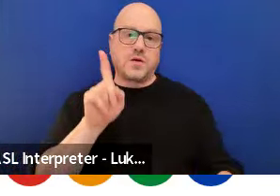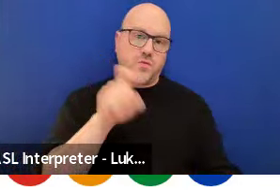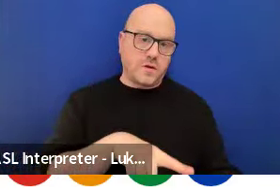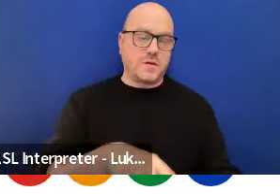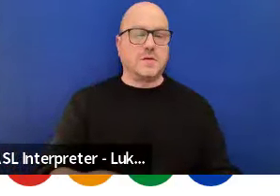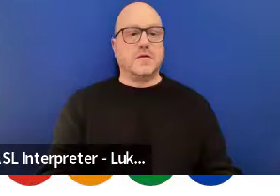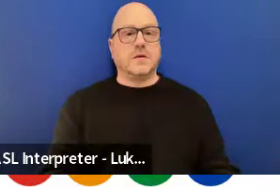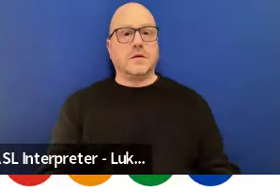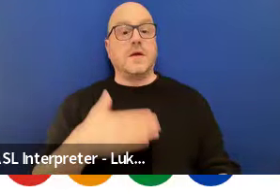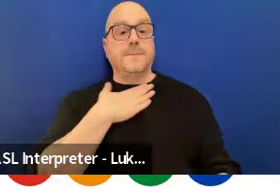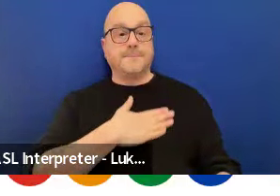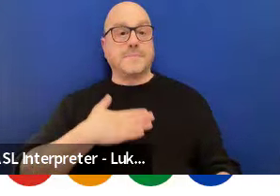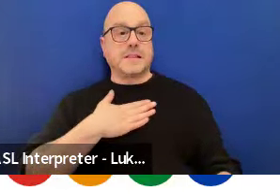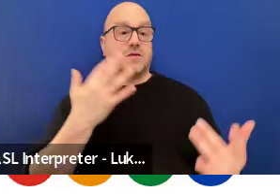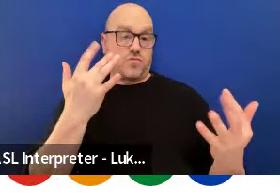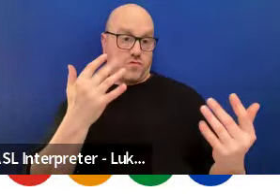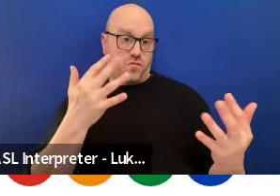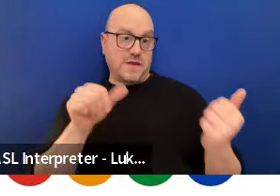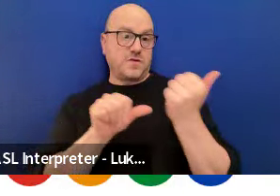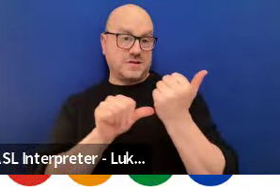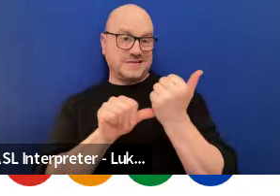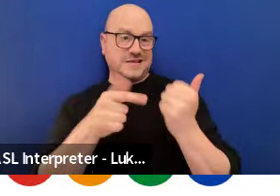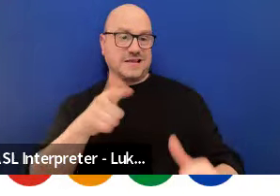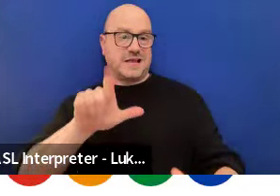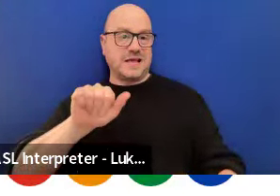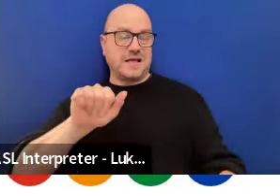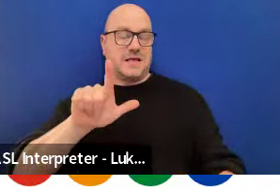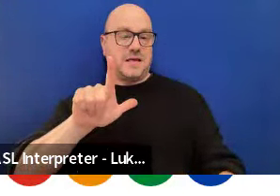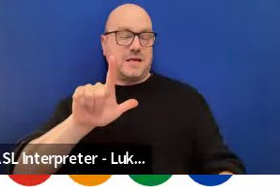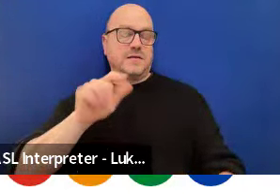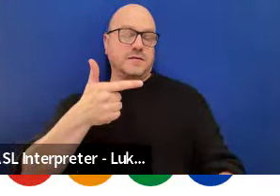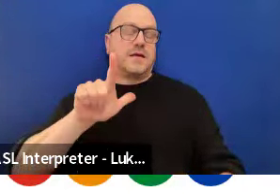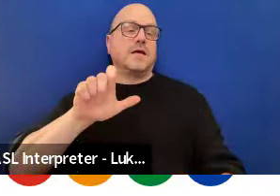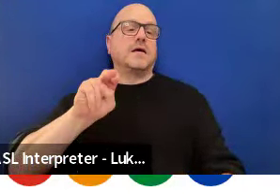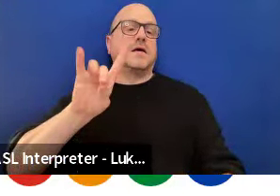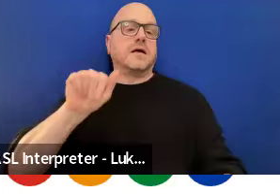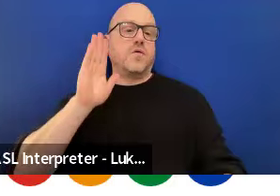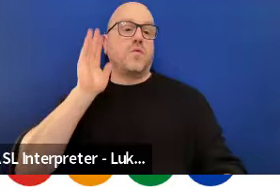INDICATE THAT YOU WOULD LIKE TO ASK A QUESTION. WAIT FOR AN ASSISTANT, GLENNDA,